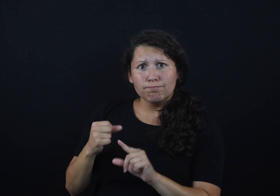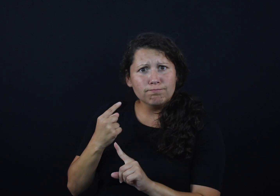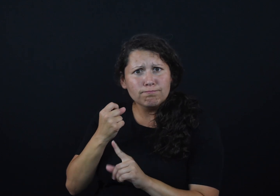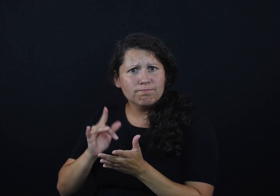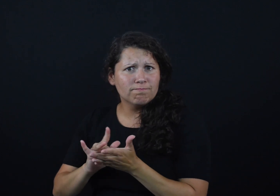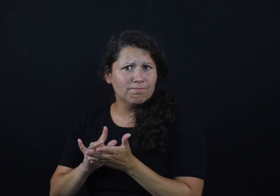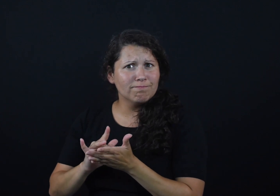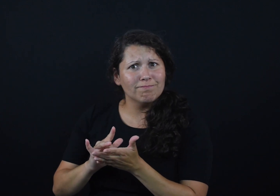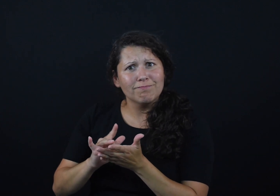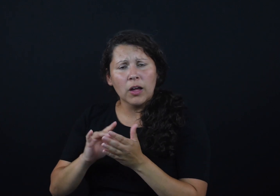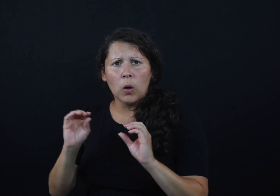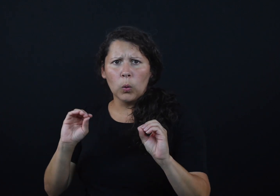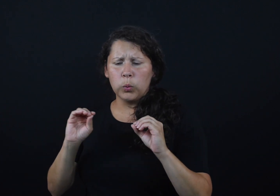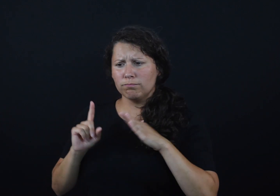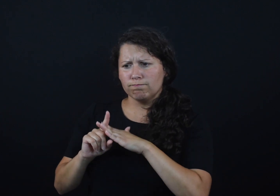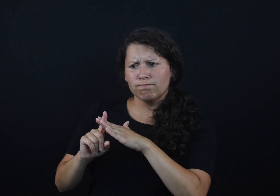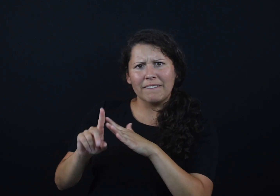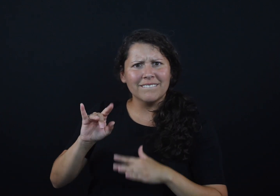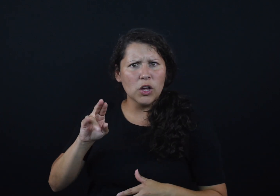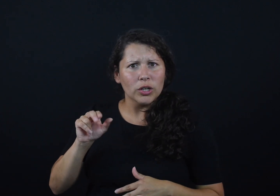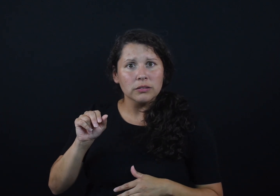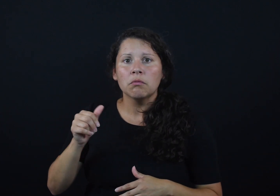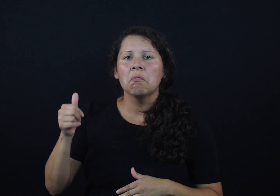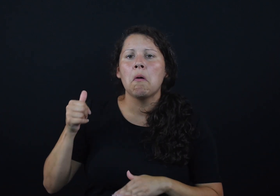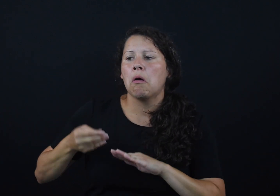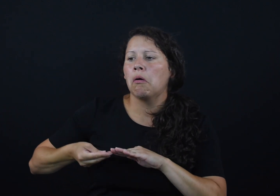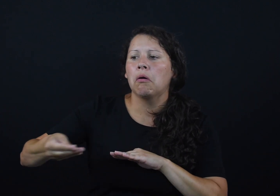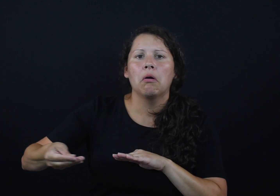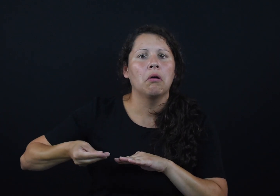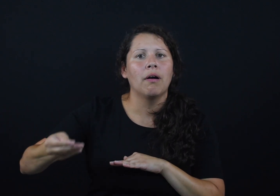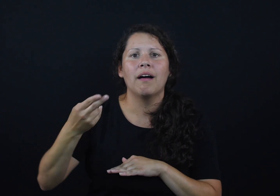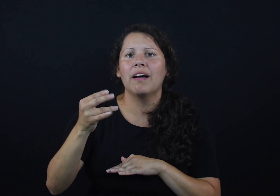an undetectable viral load do not pass HIV through sex.”